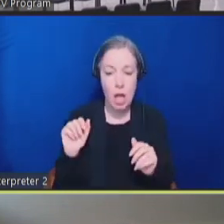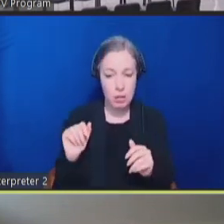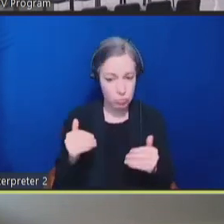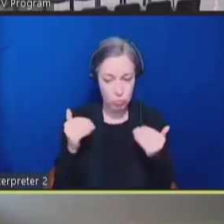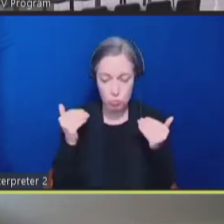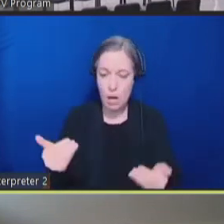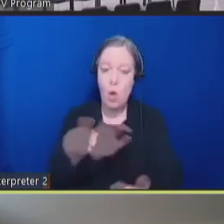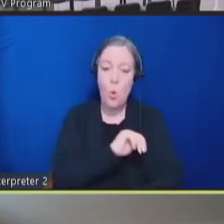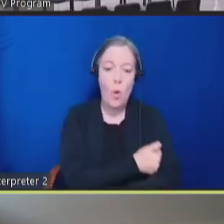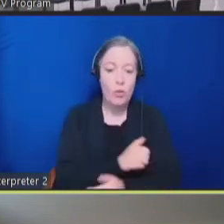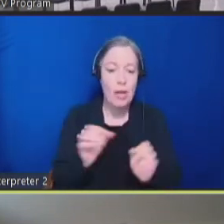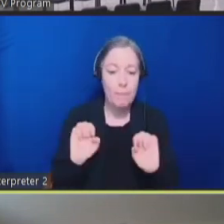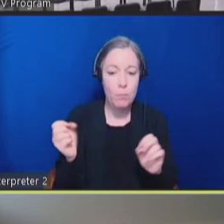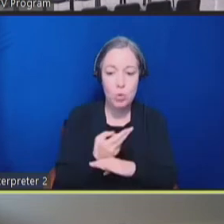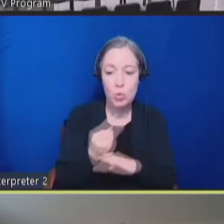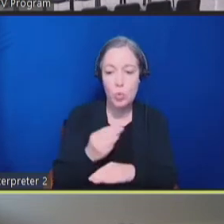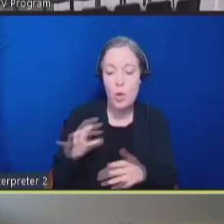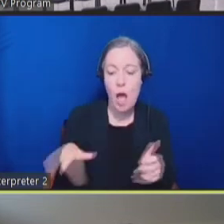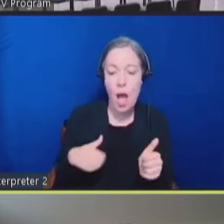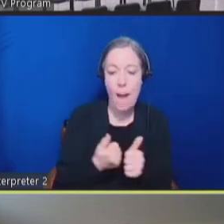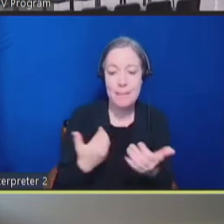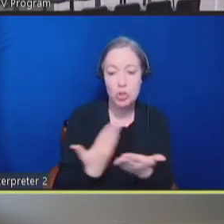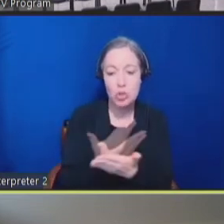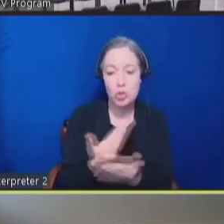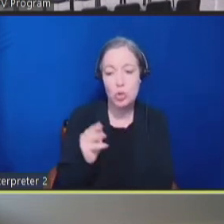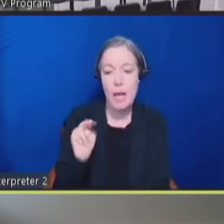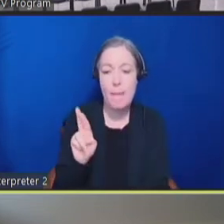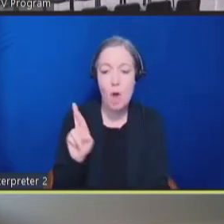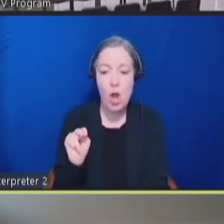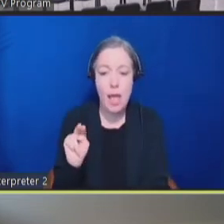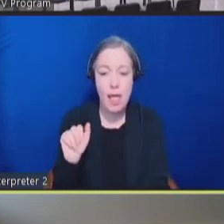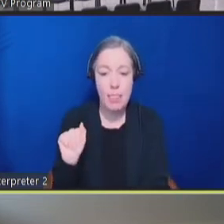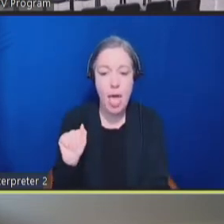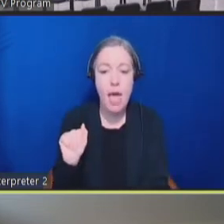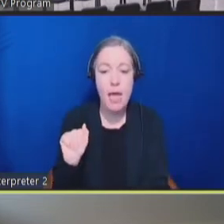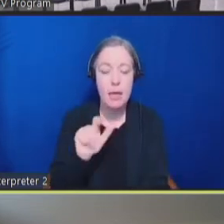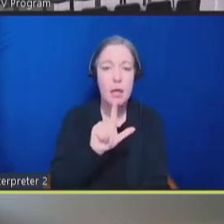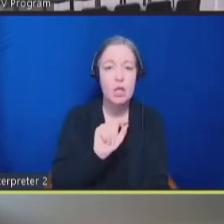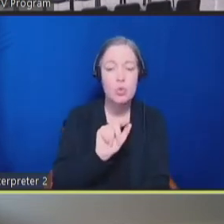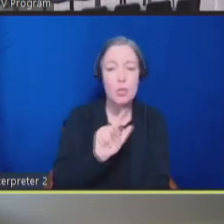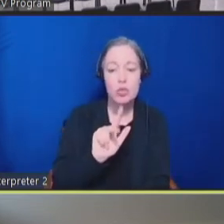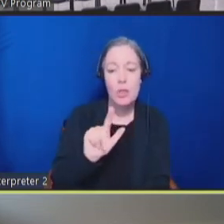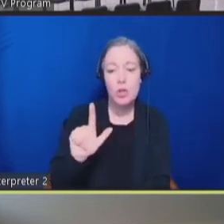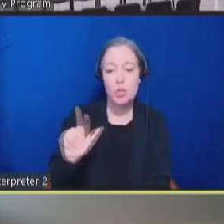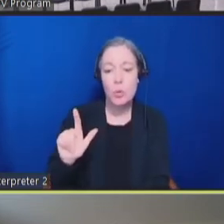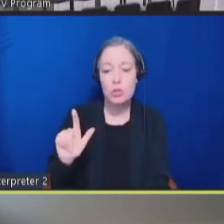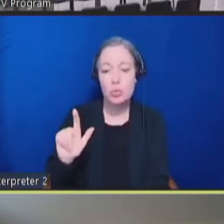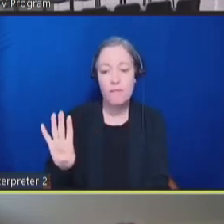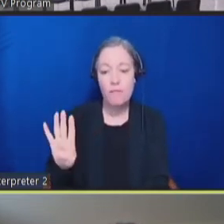the 2023 to 2024 formula, to include a monovalent component that corresponds